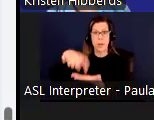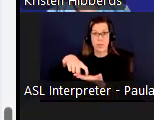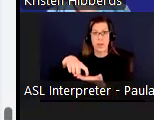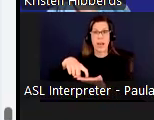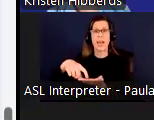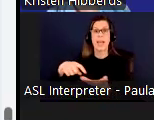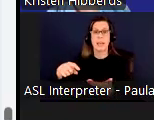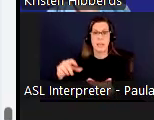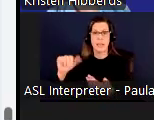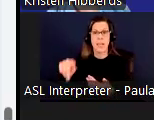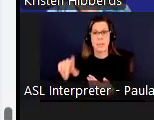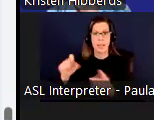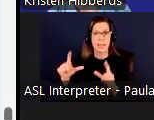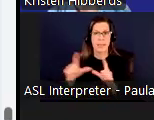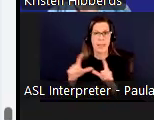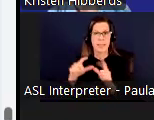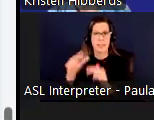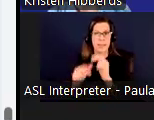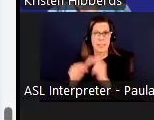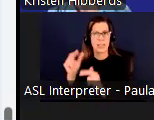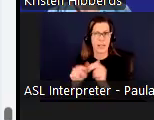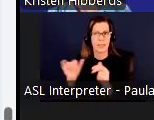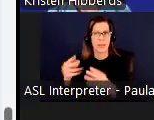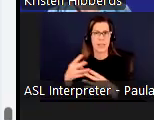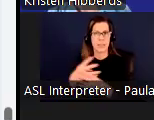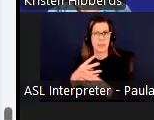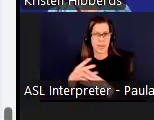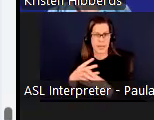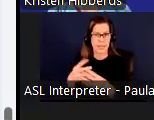screening decision when facilities self report incidents to APS.